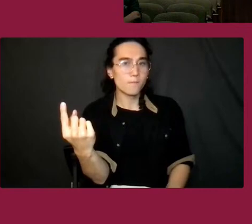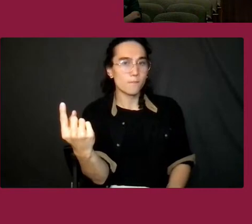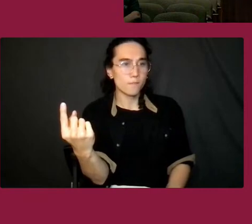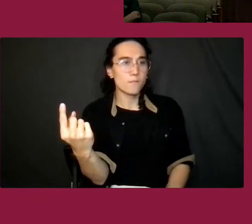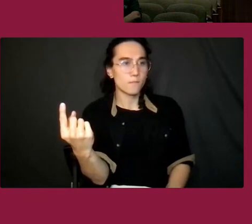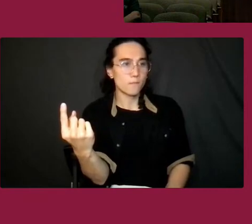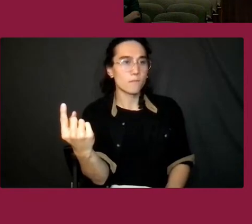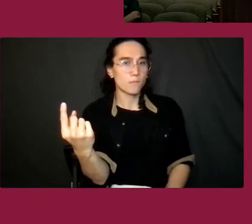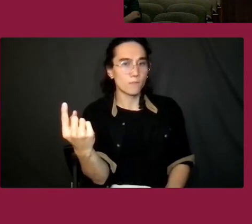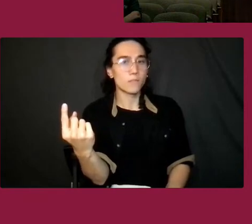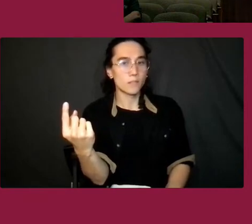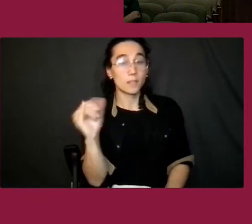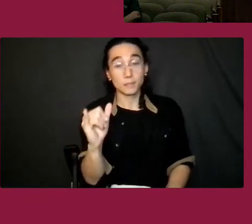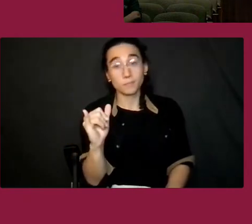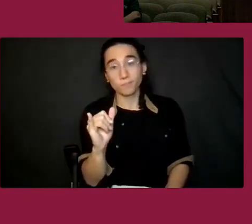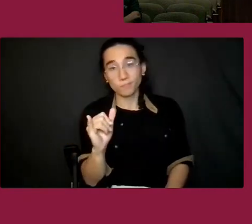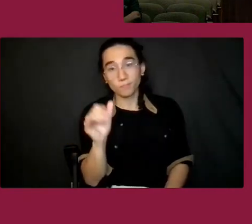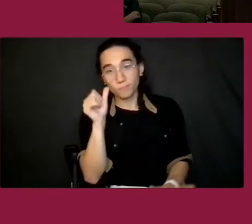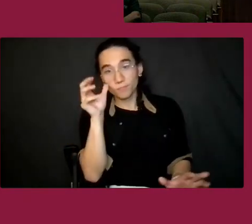It, that was a great trip, too. Oh, sorry.